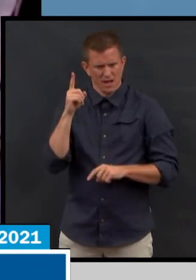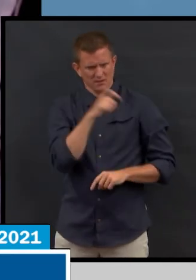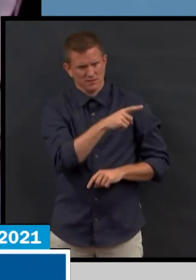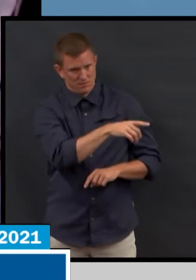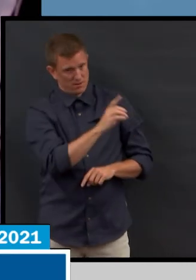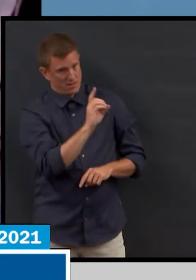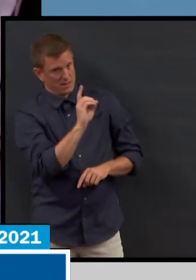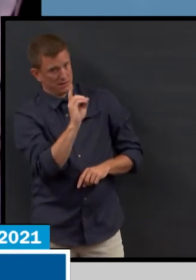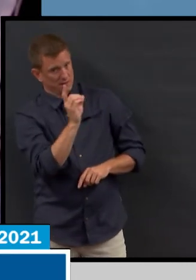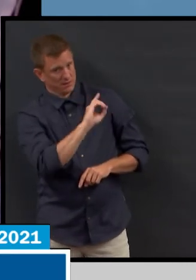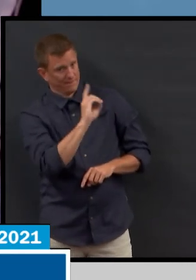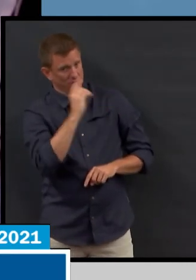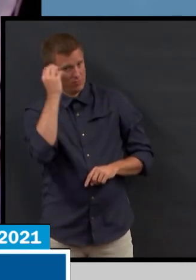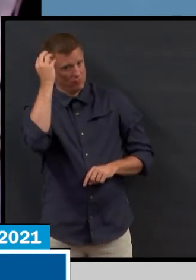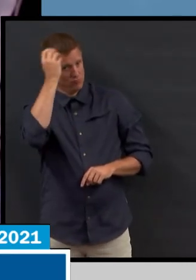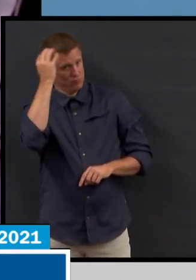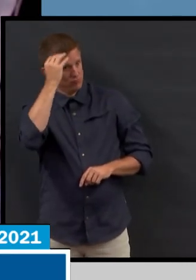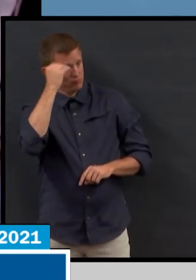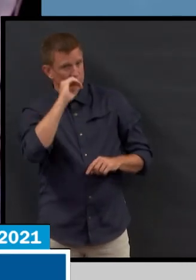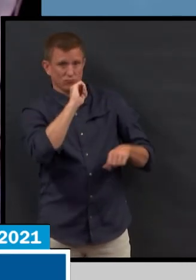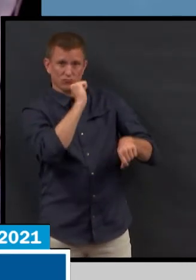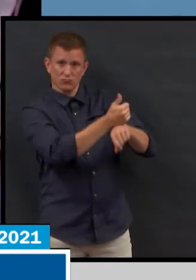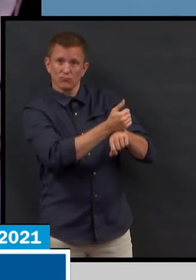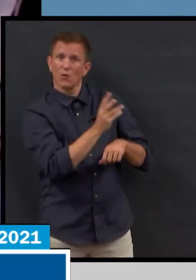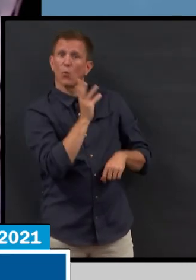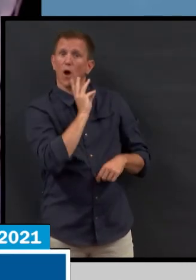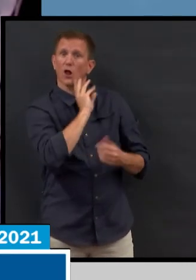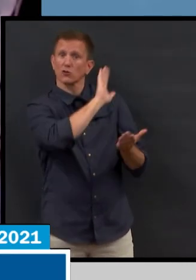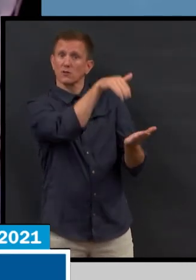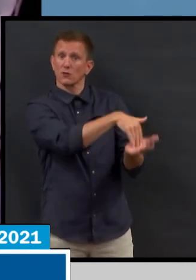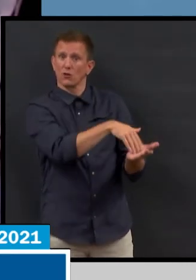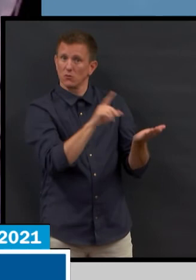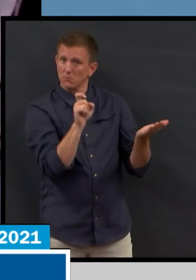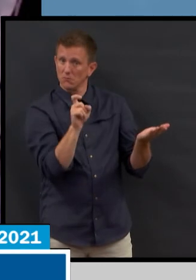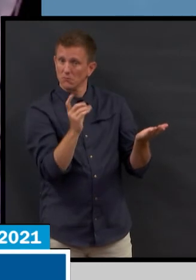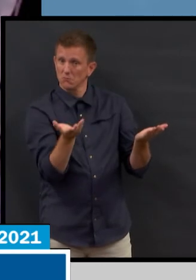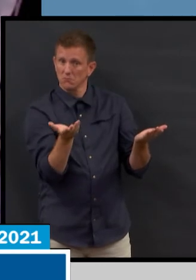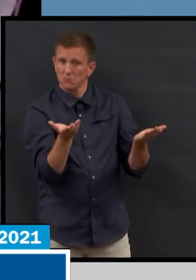uh anywhere in the city please repeat the timeline for the central park playground and thank you